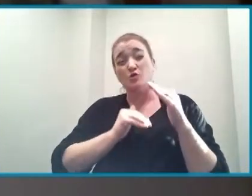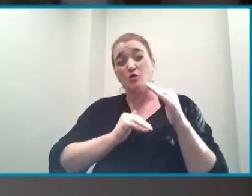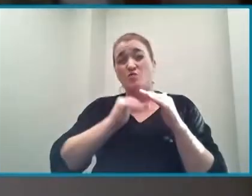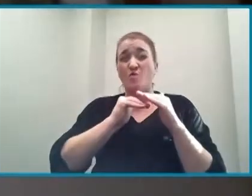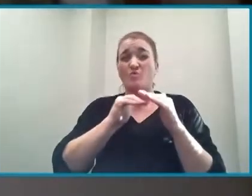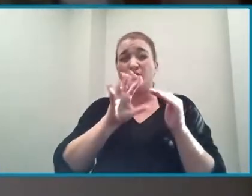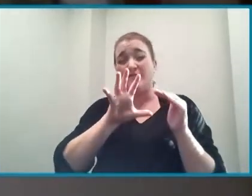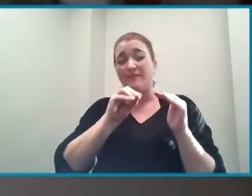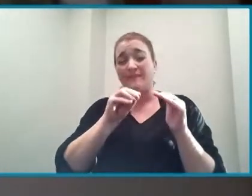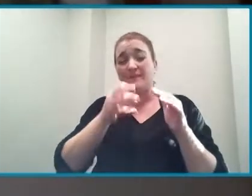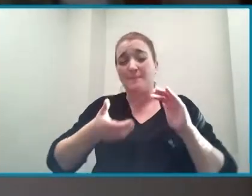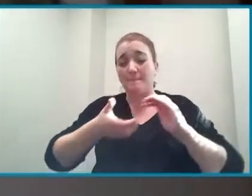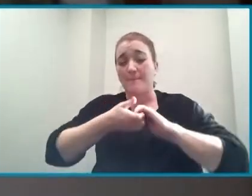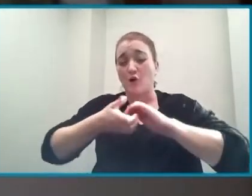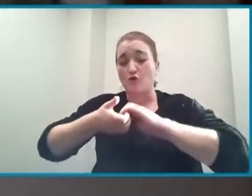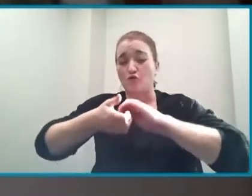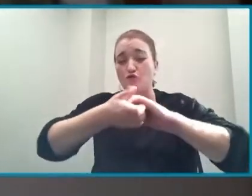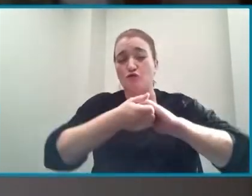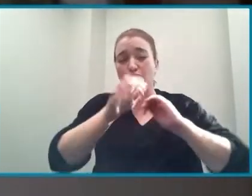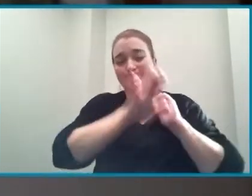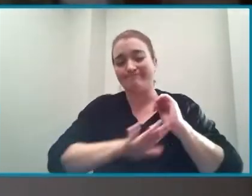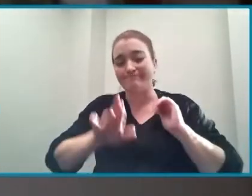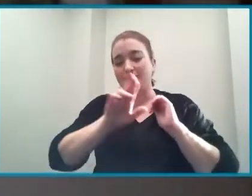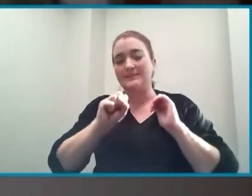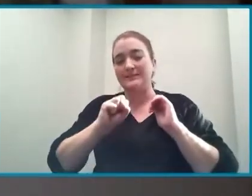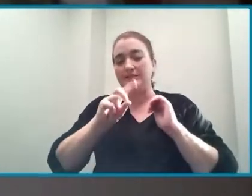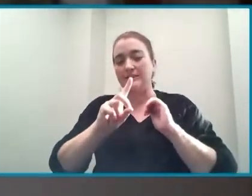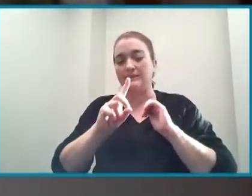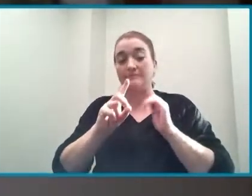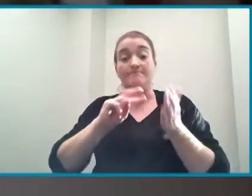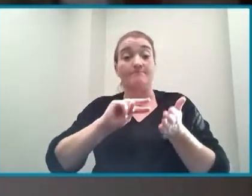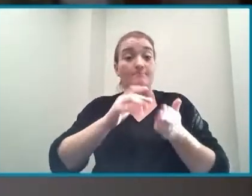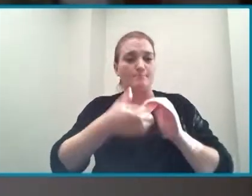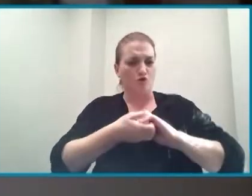and what I mean by partners is institutions that